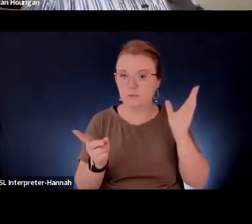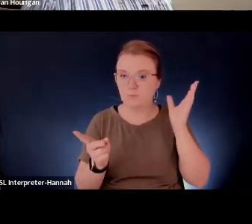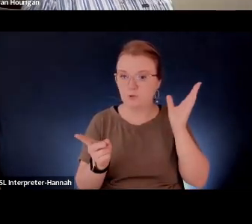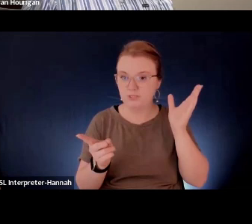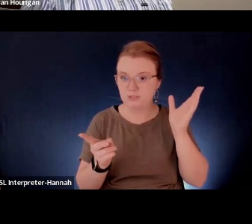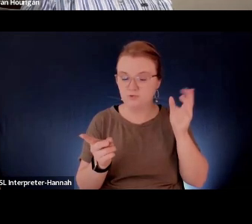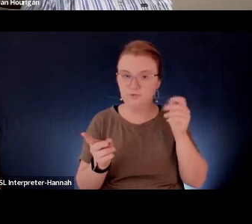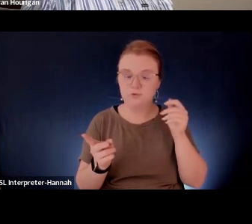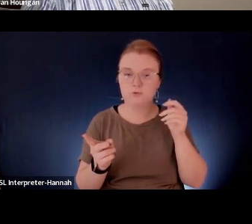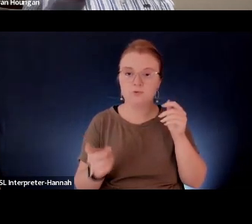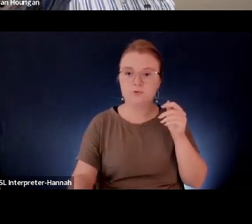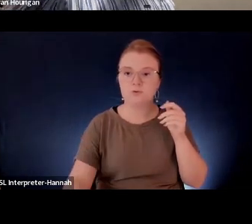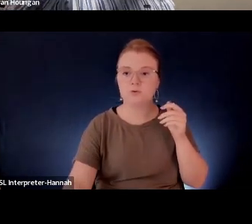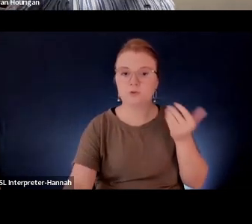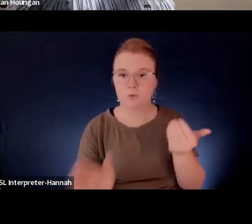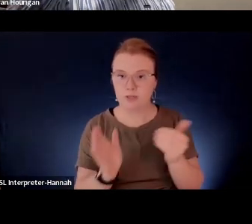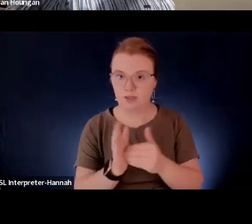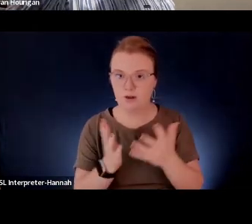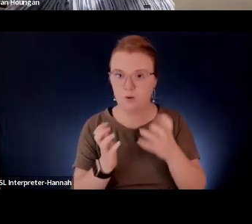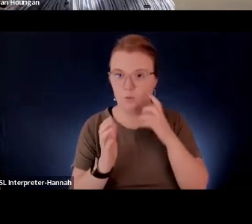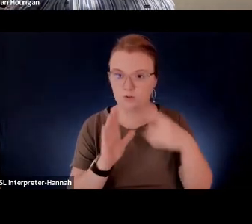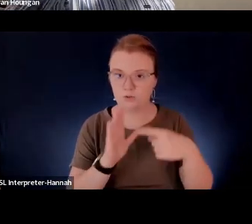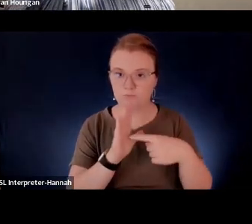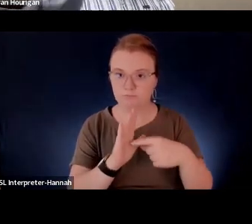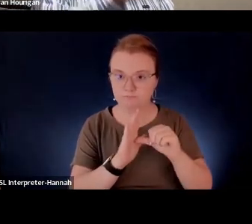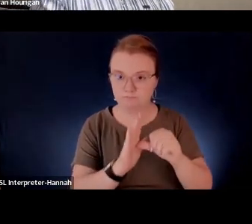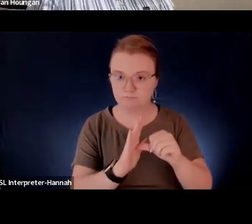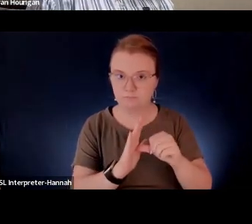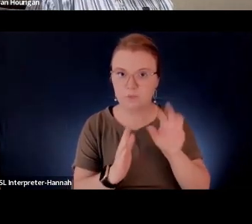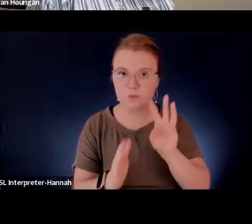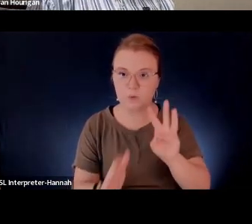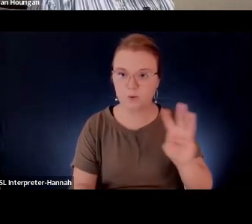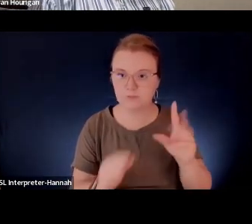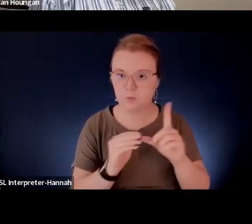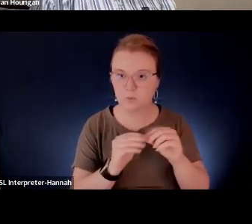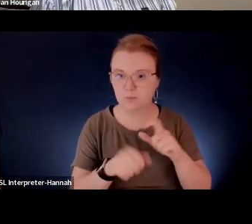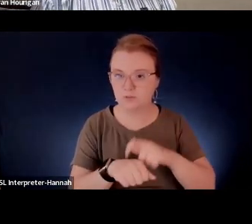So again, I wanted to point out the website one more time of the UDL.